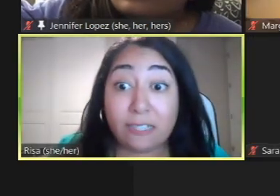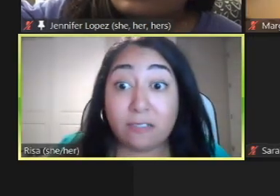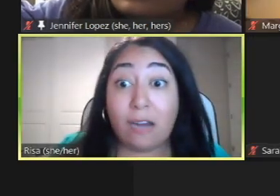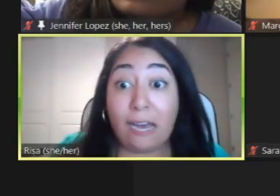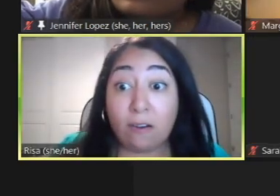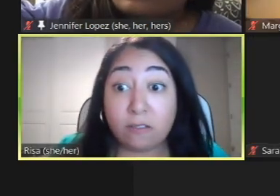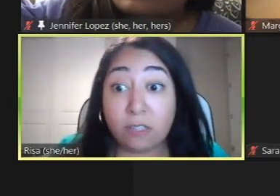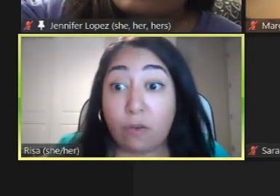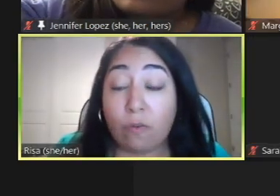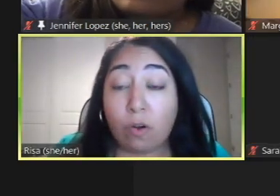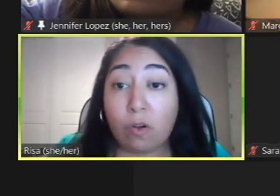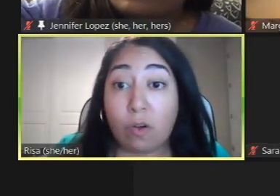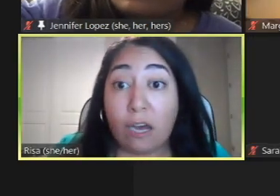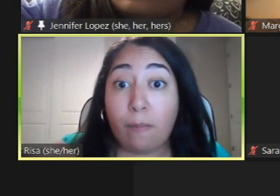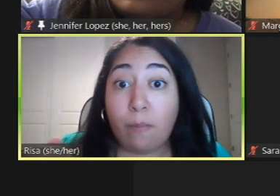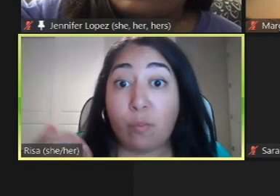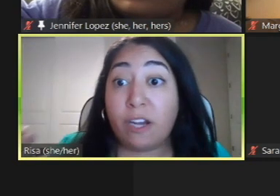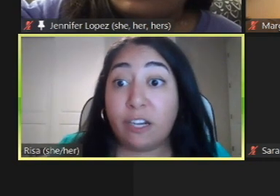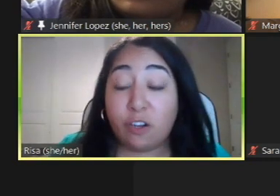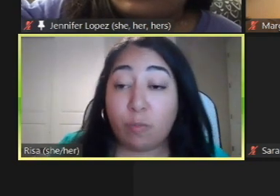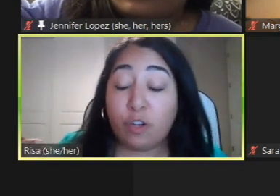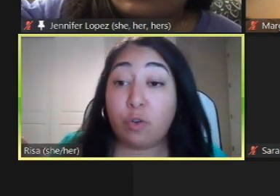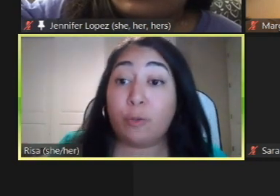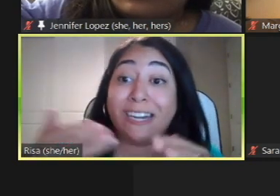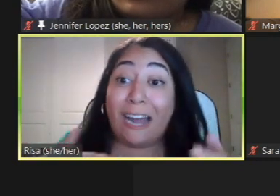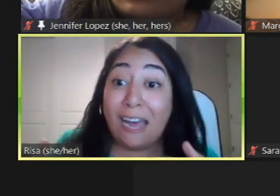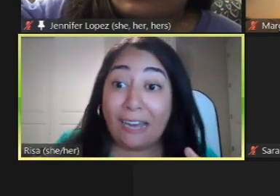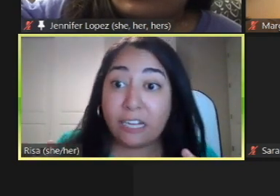This allows for when the interpreter, who is not active,